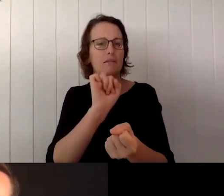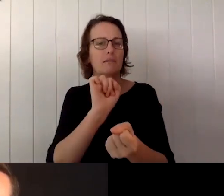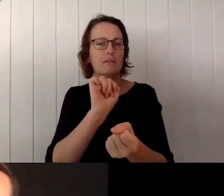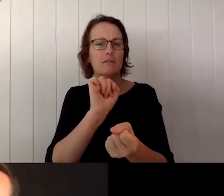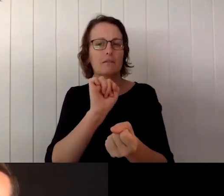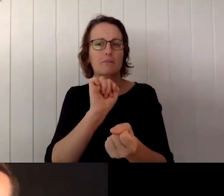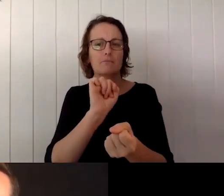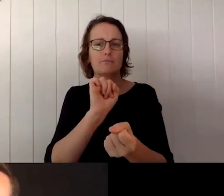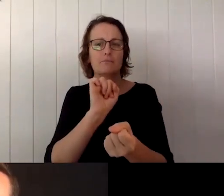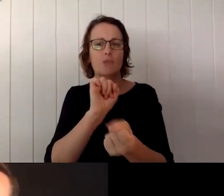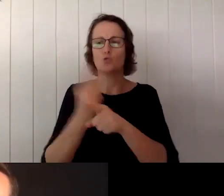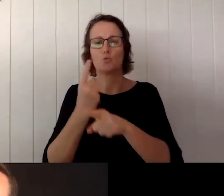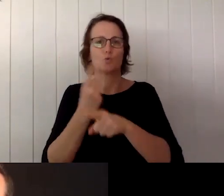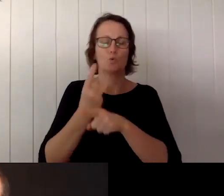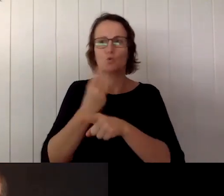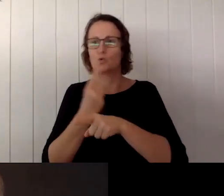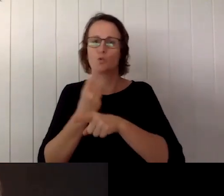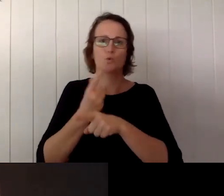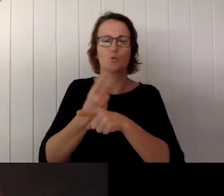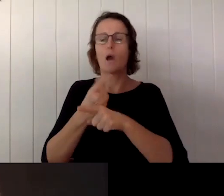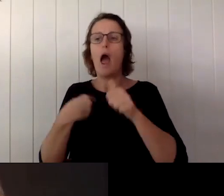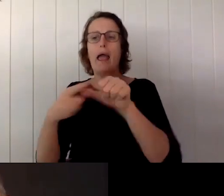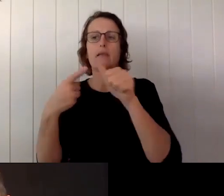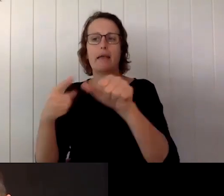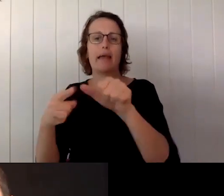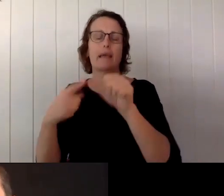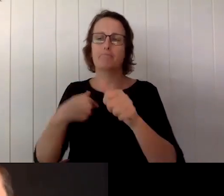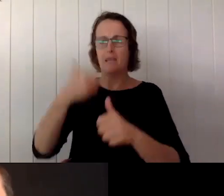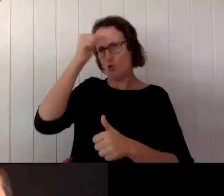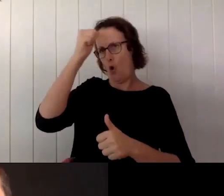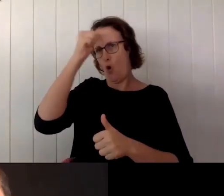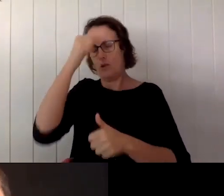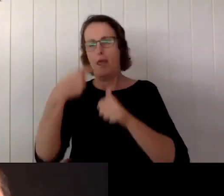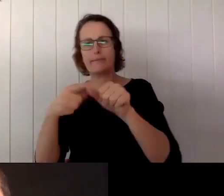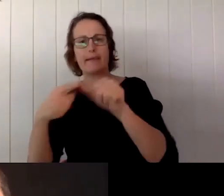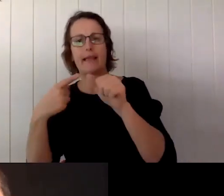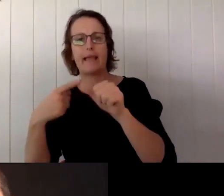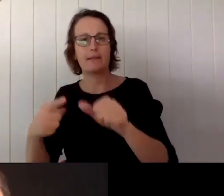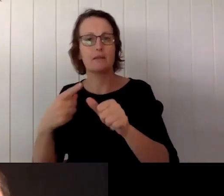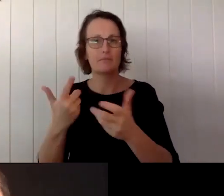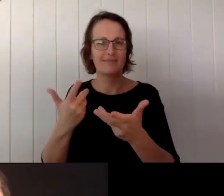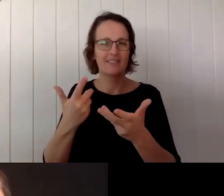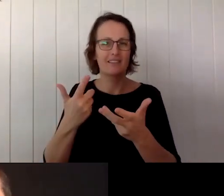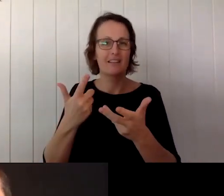that they've got to fill the space and have all the answers and be the expert. And they're sort of - if there's a moment of silence, they